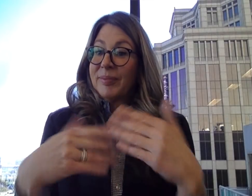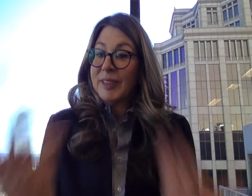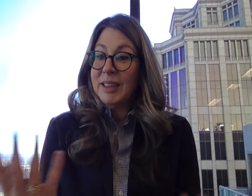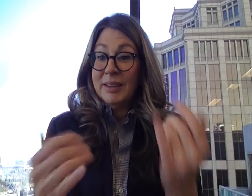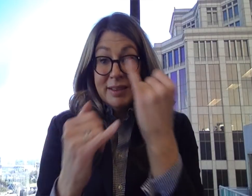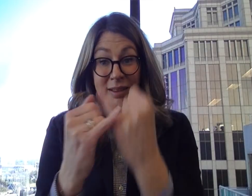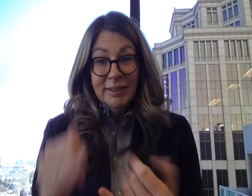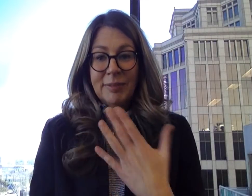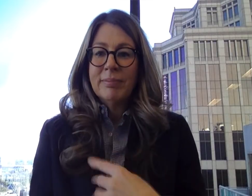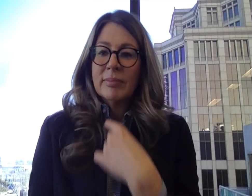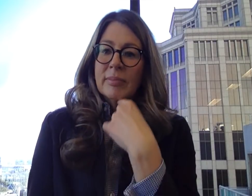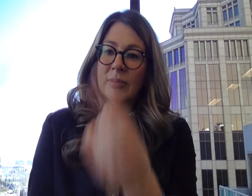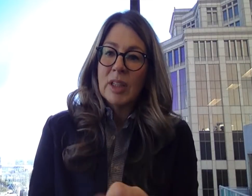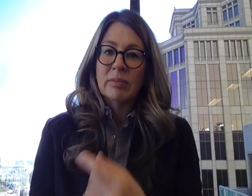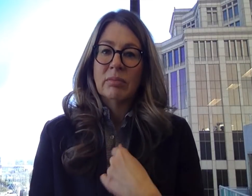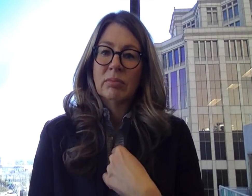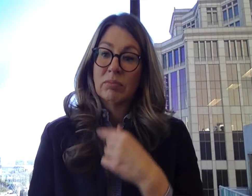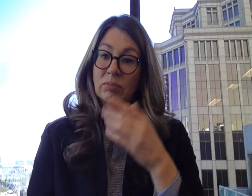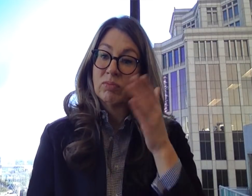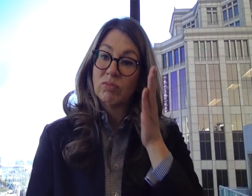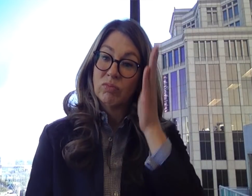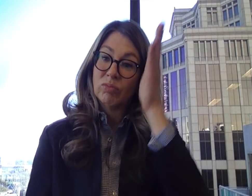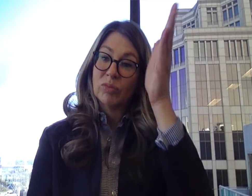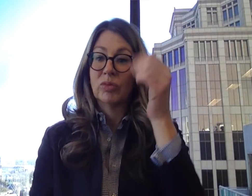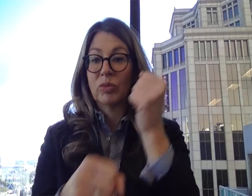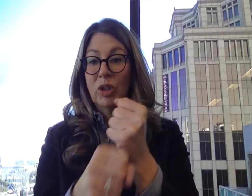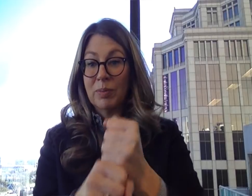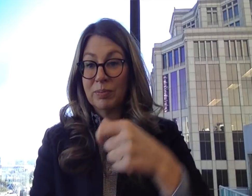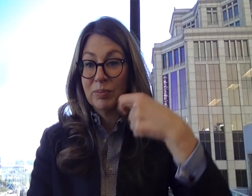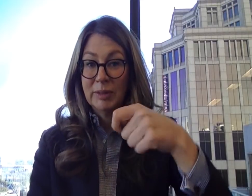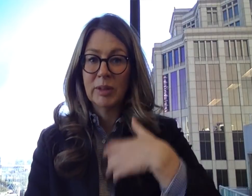I aspire to seeing all our athletes and members working